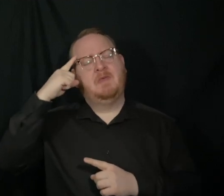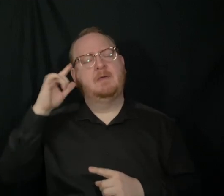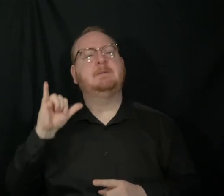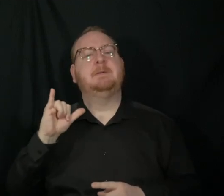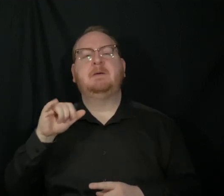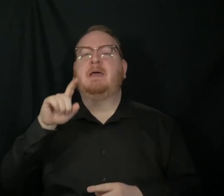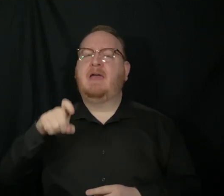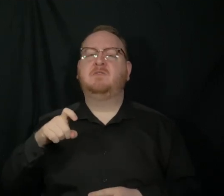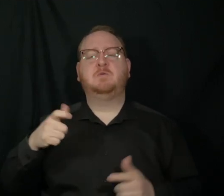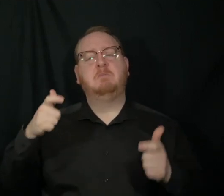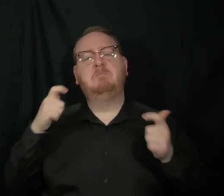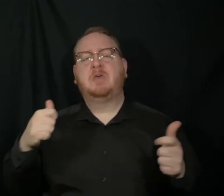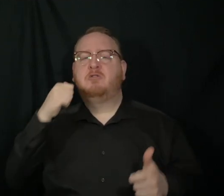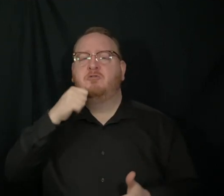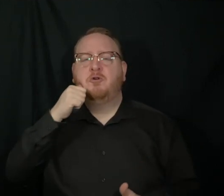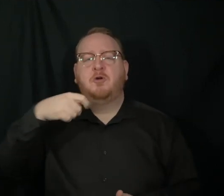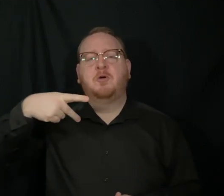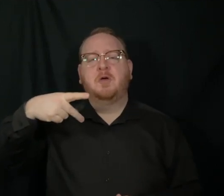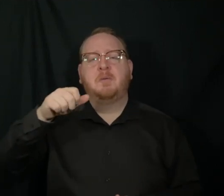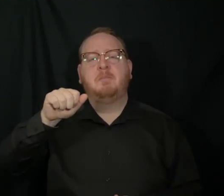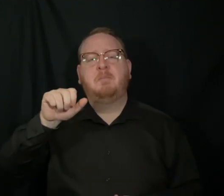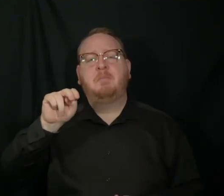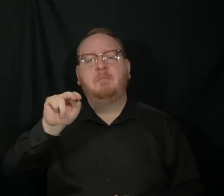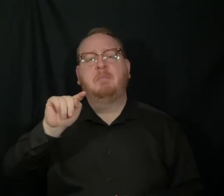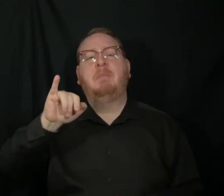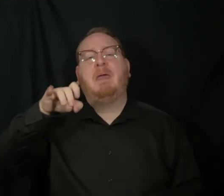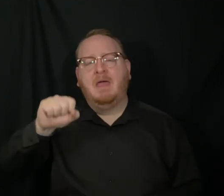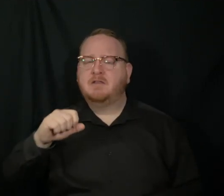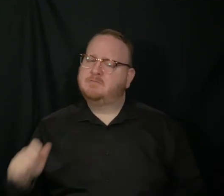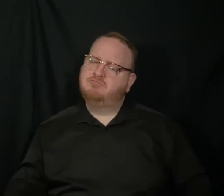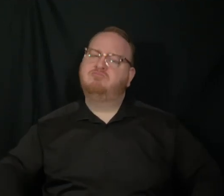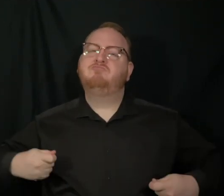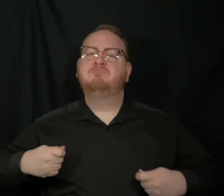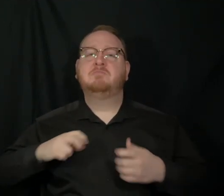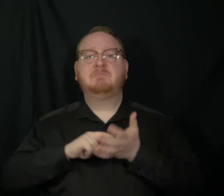big girl panties on? And, I just like, you like it totally made